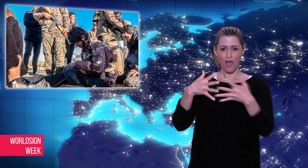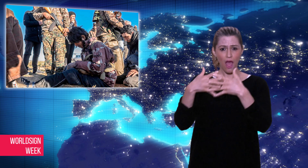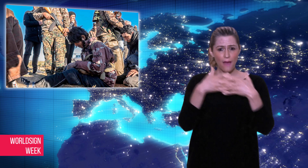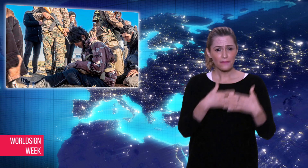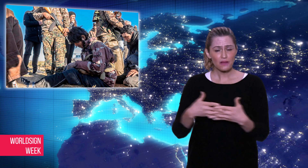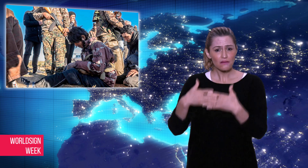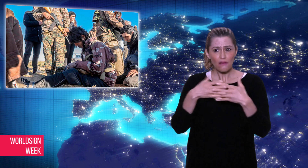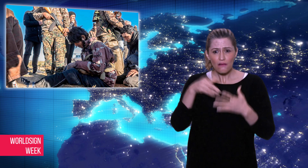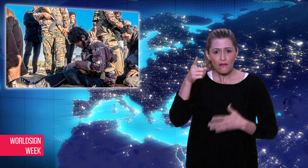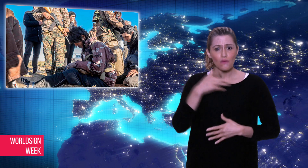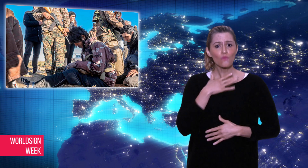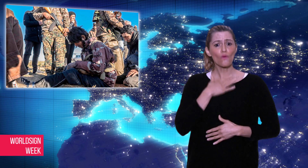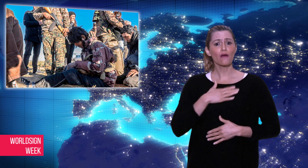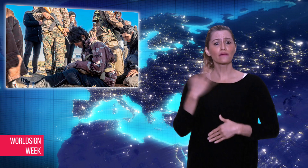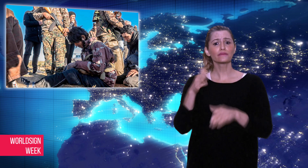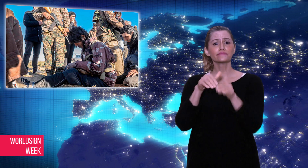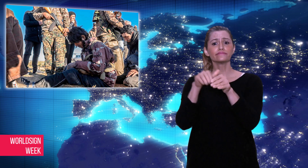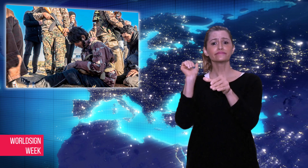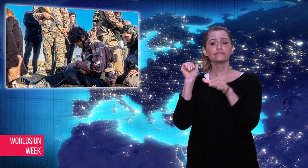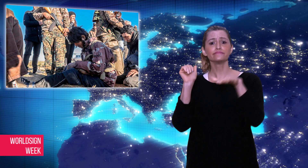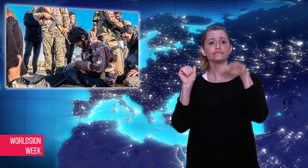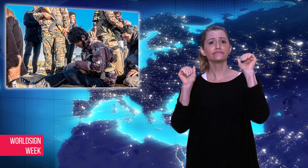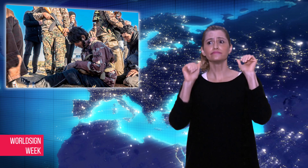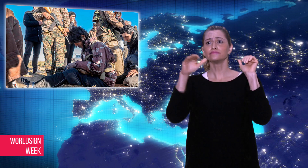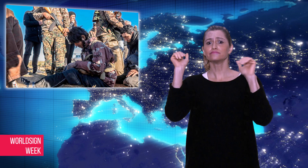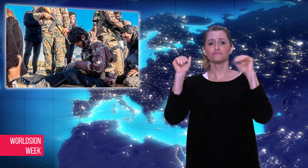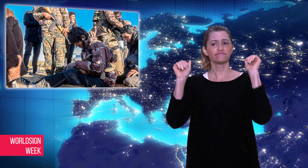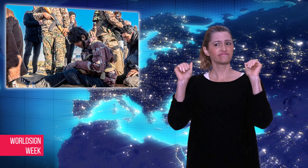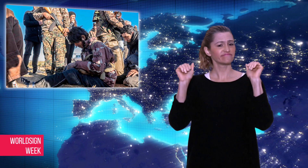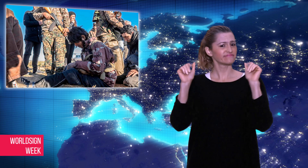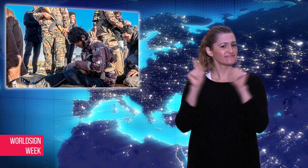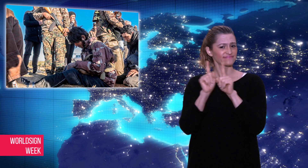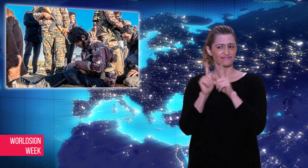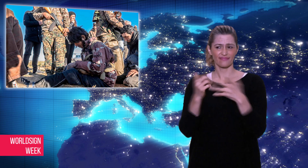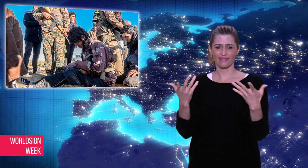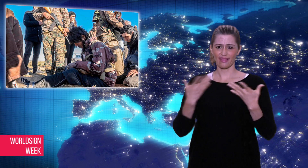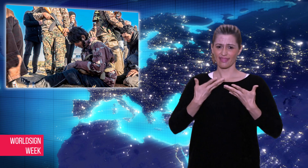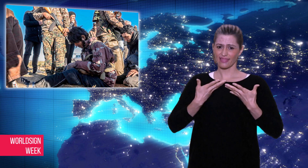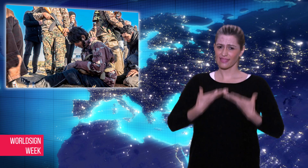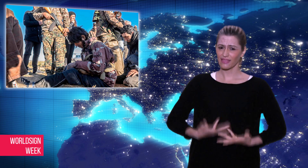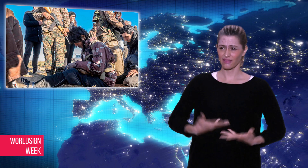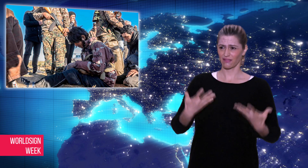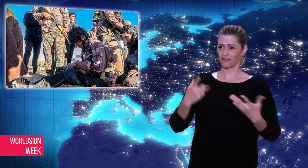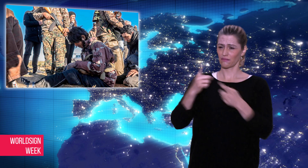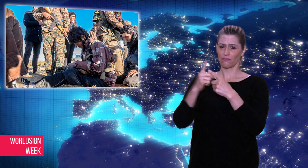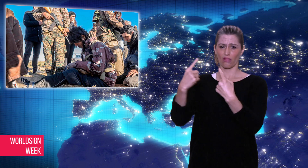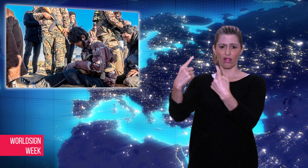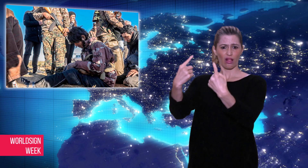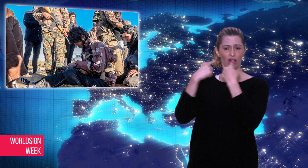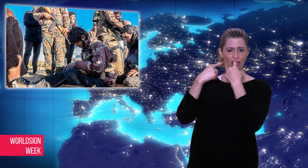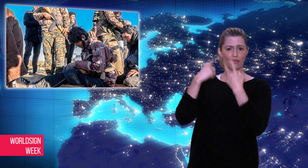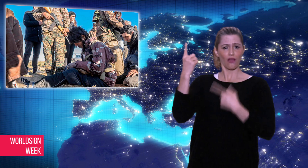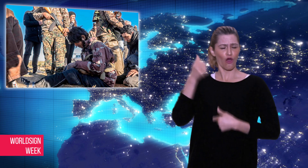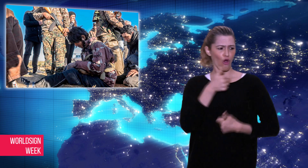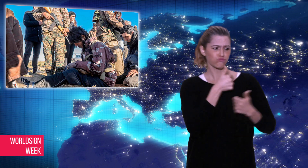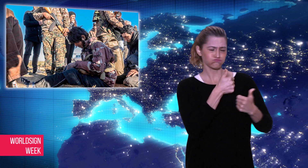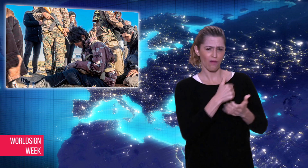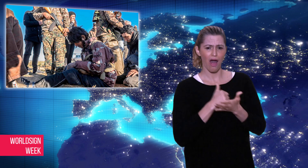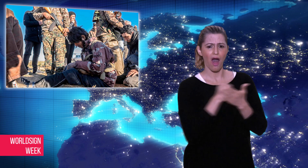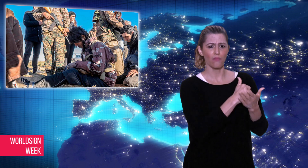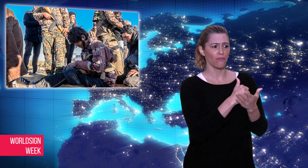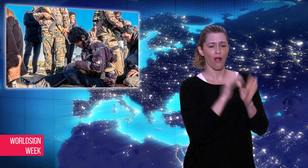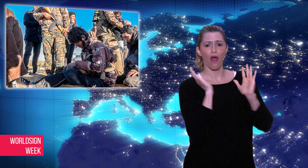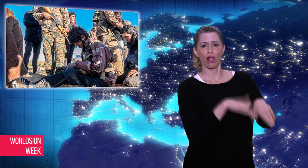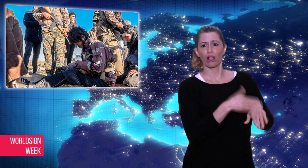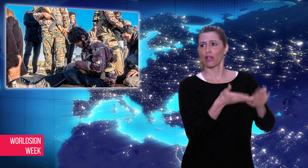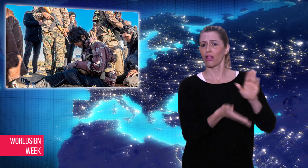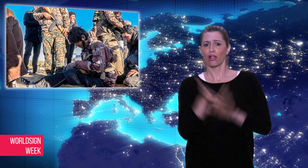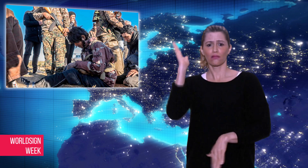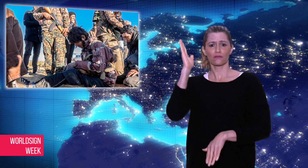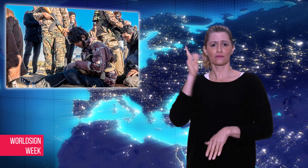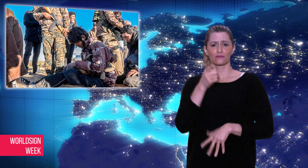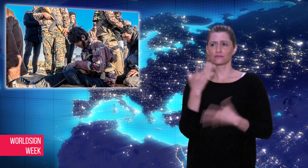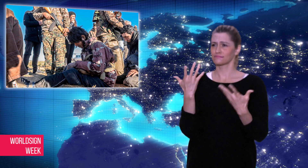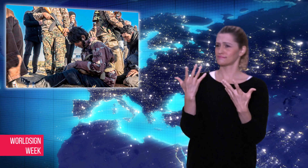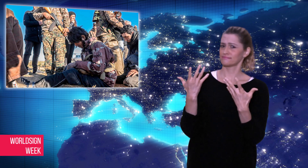act of betrayal and abandonment.